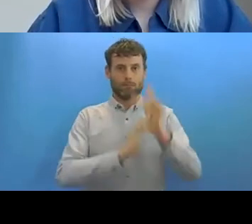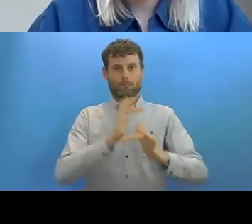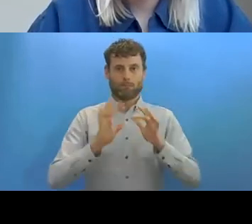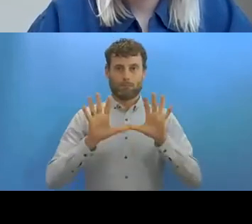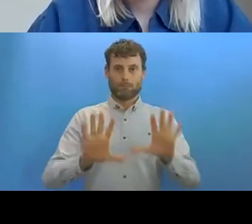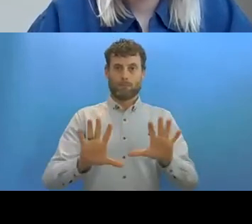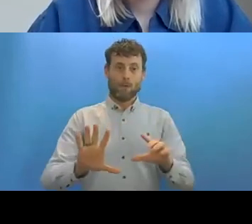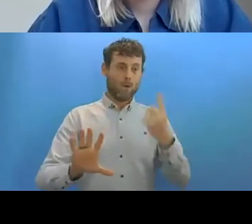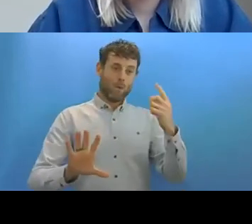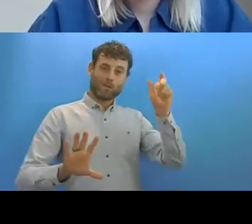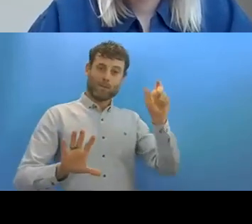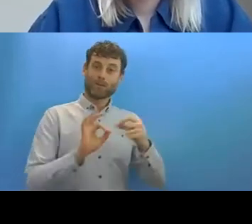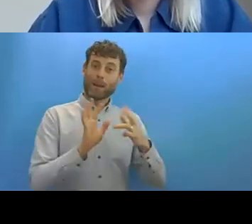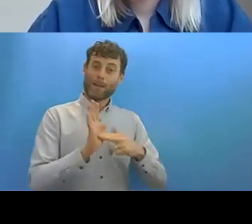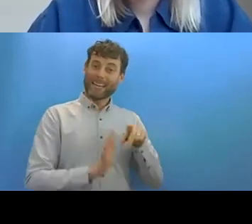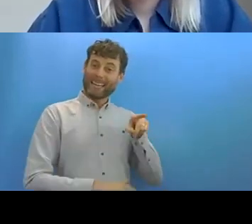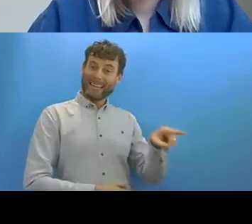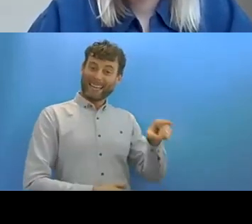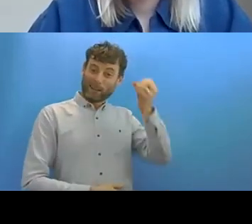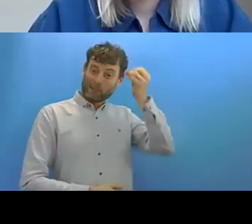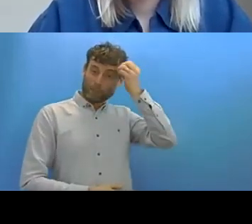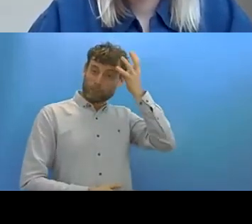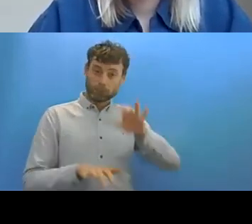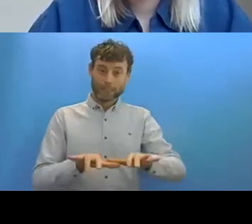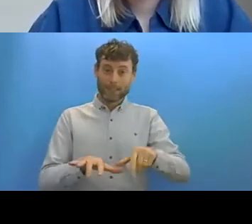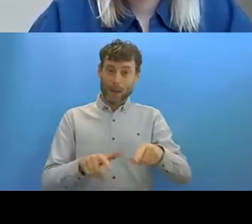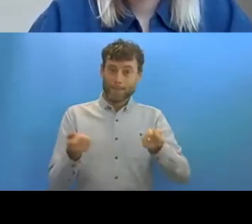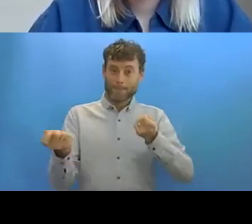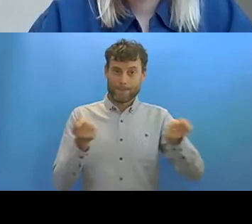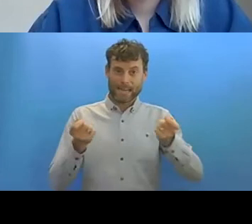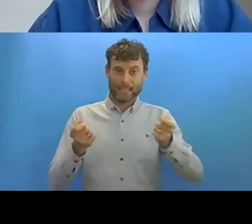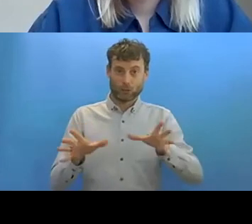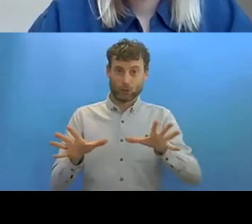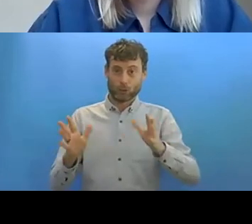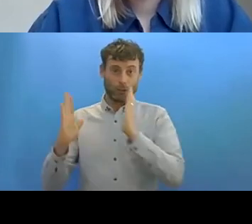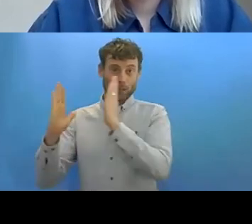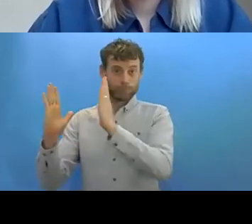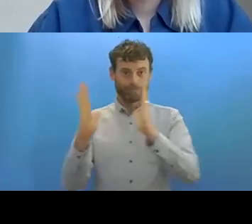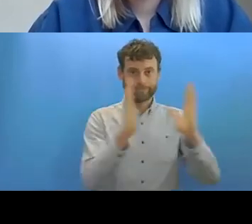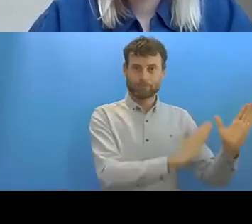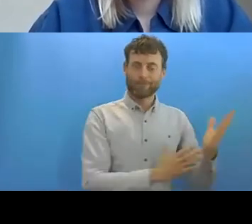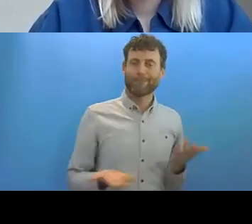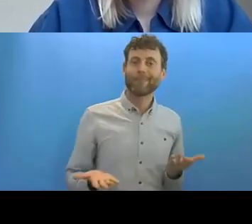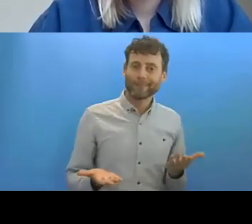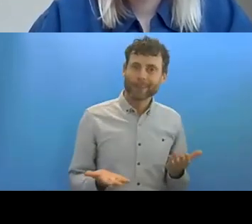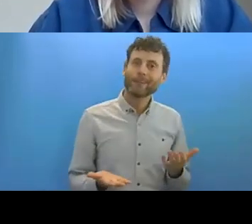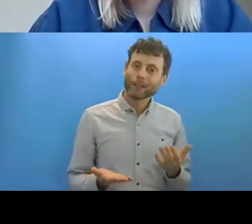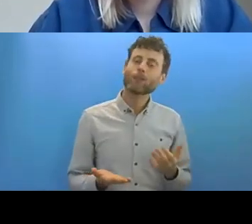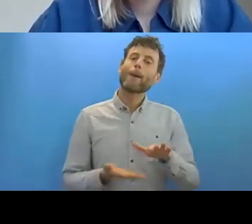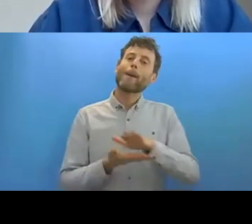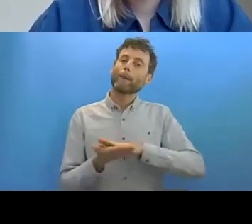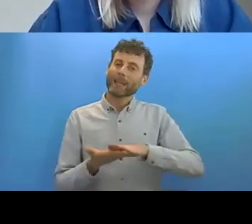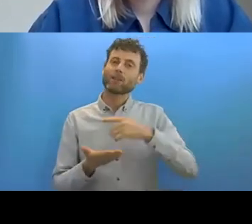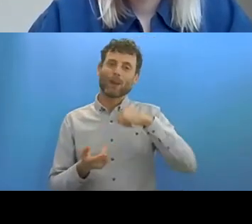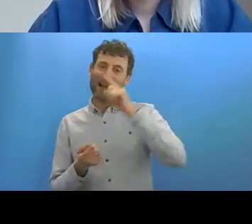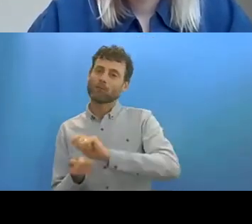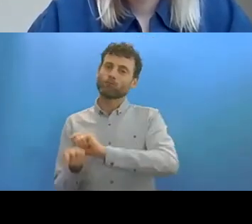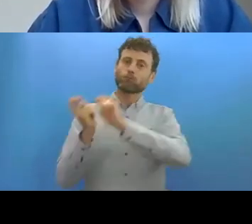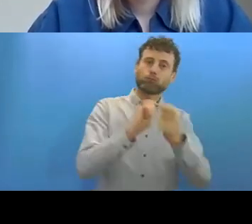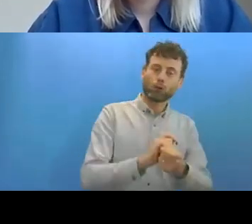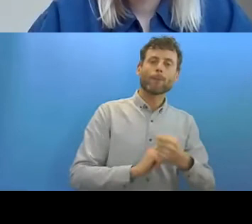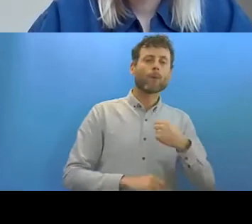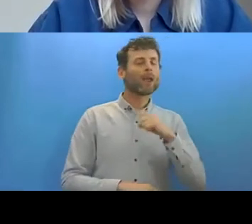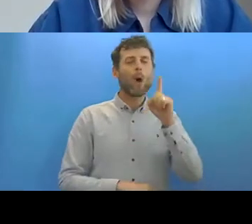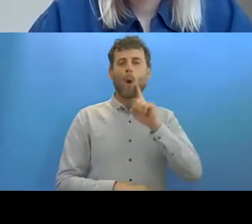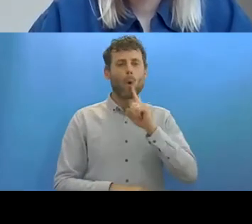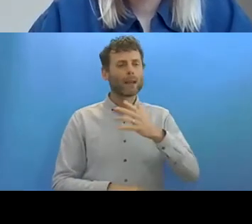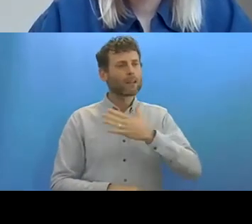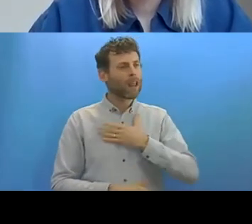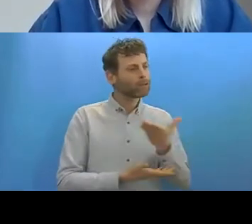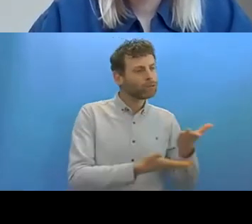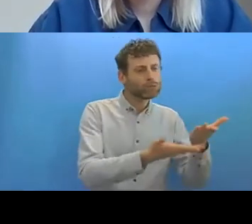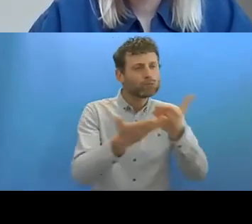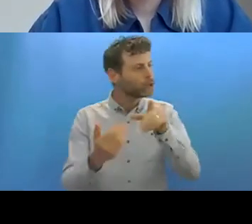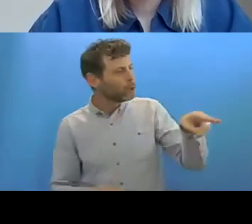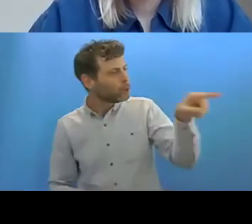have to get in and out of and avoid clashes, we've just got a small behind the scenes wonderful tech team in Ben who is making all that work, but yeah, we love to hear from artists